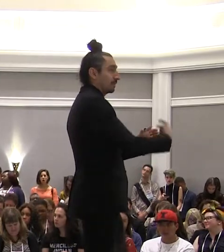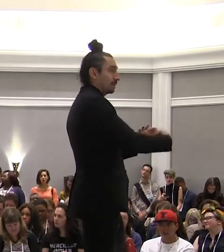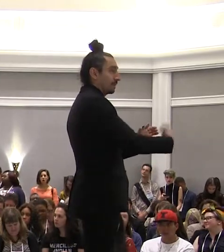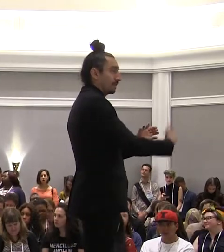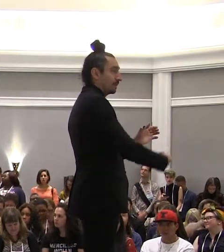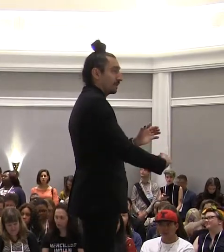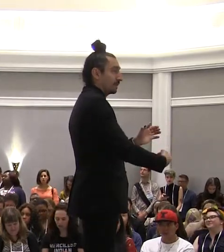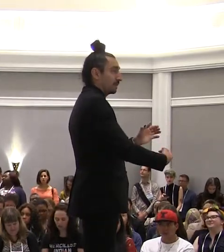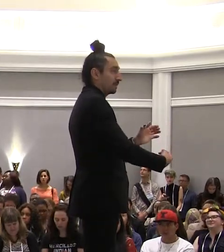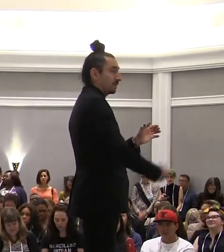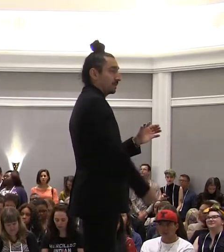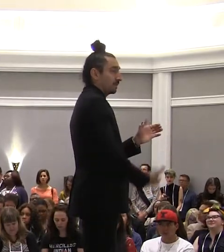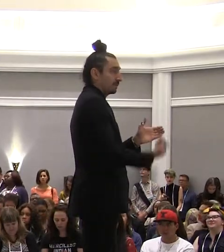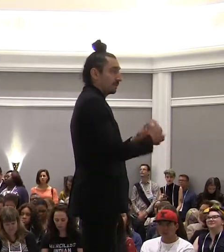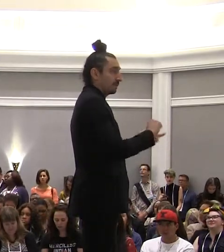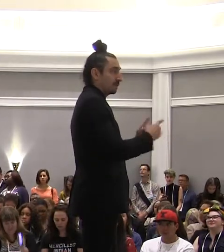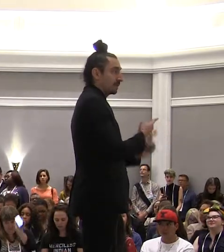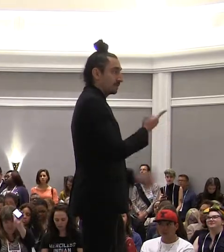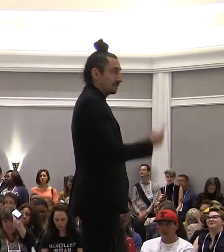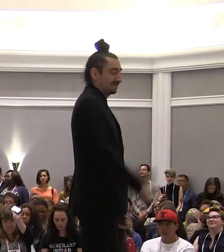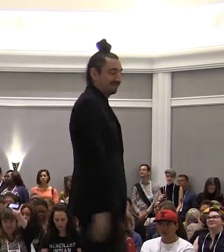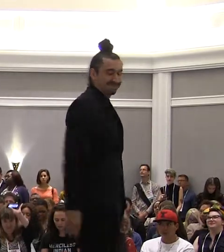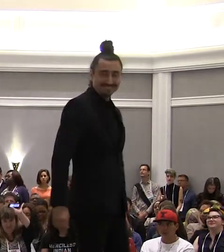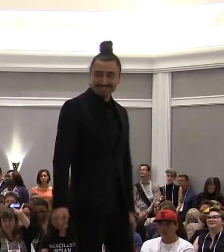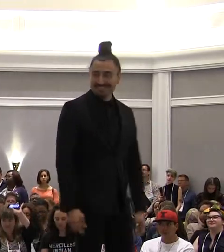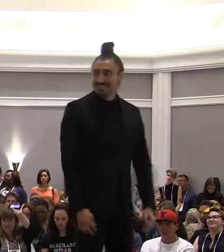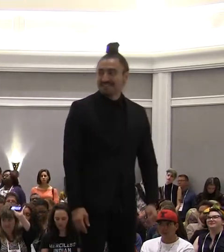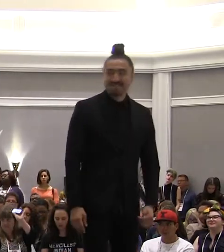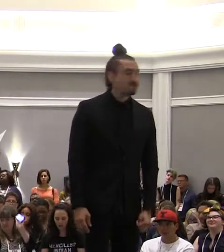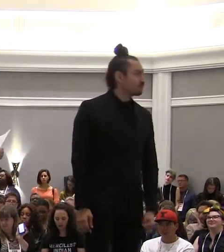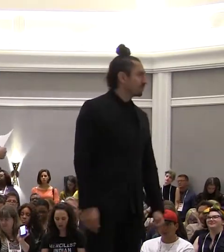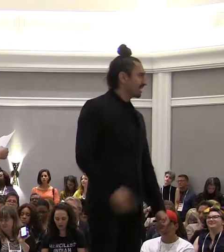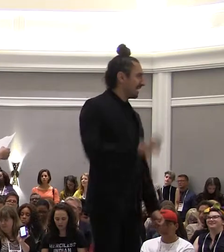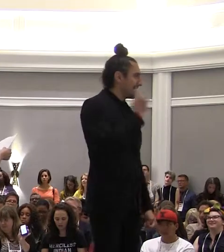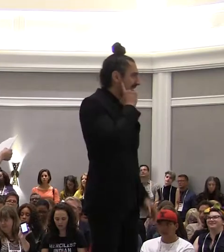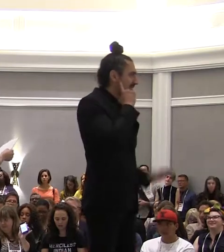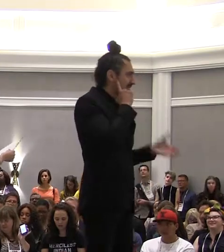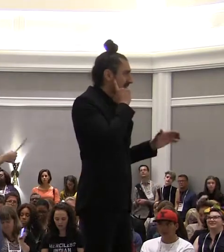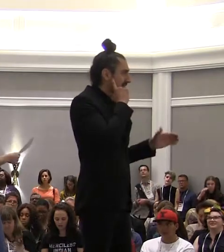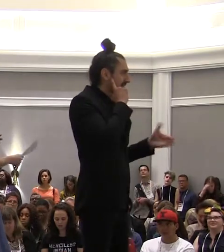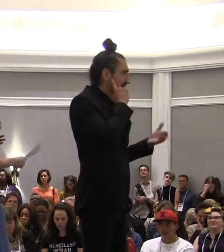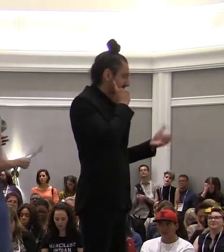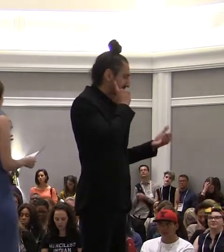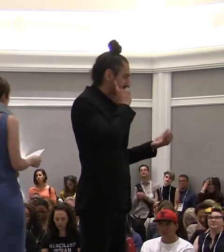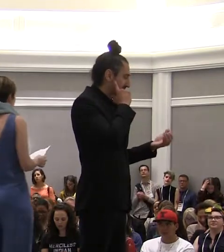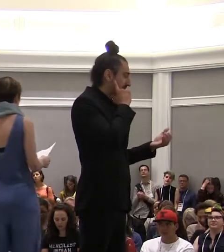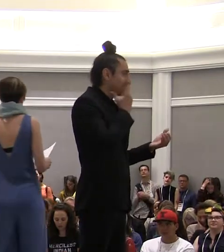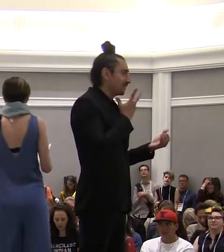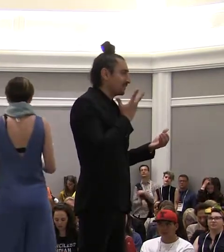Alright, so I hear a lot of buzzing. We're getting to figure it out. Okay, so we're going to move on to the next thing.